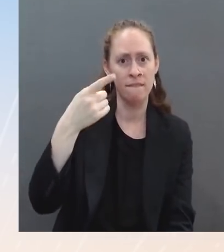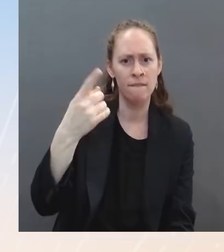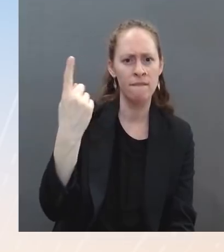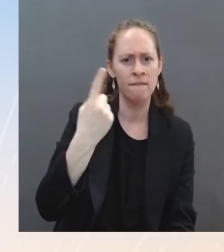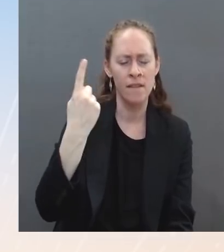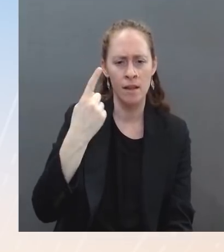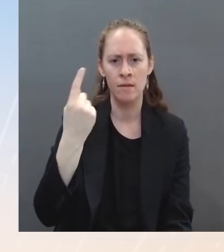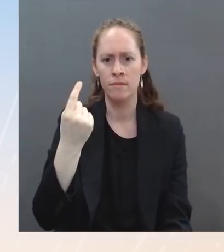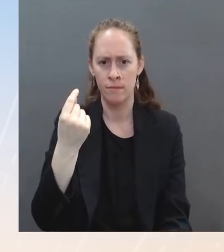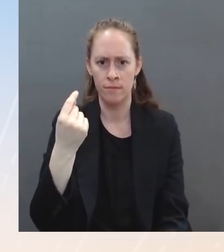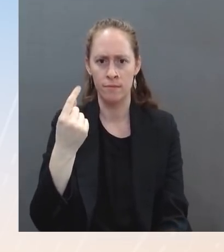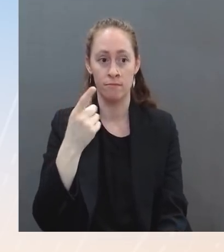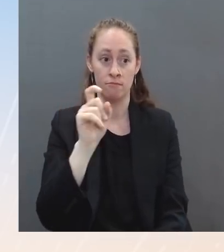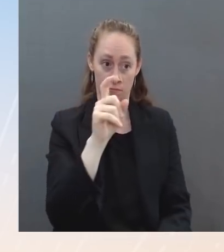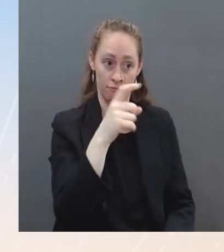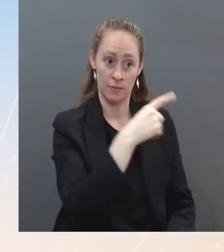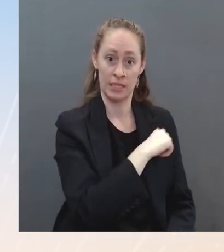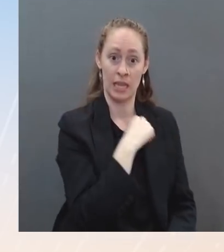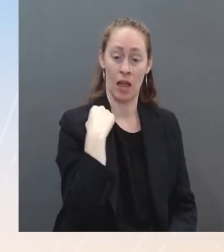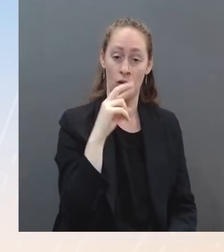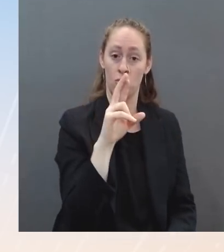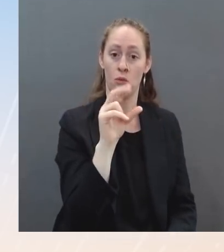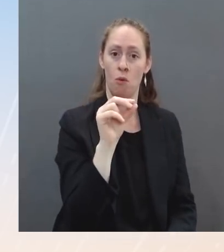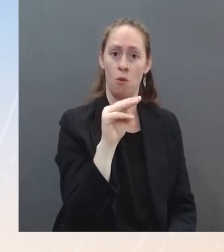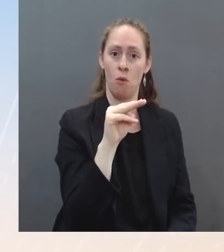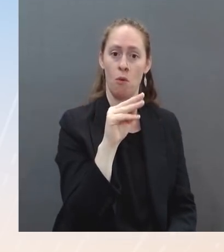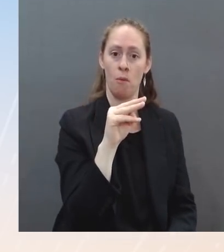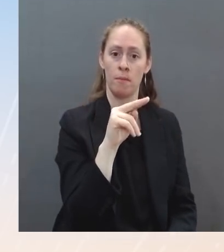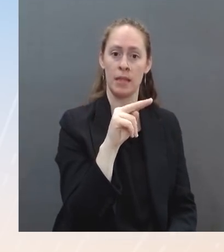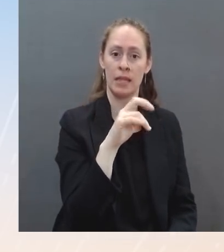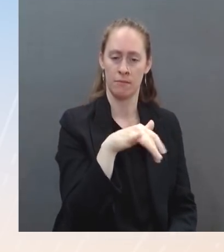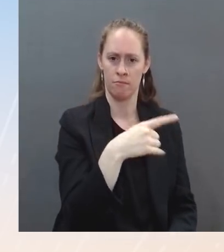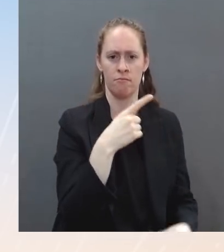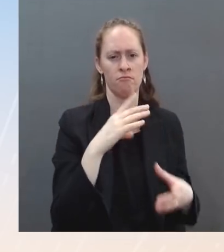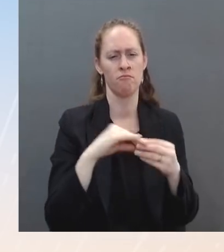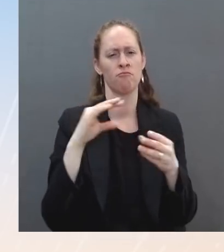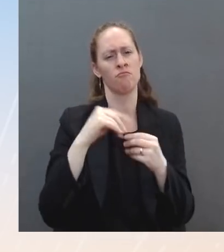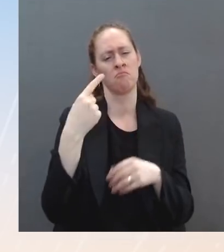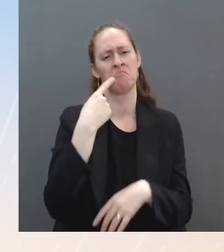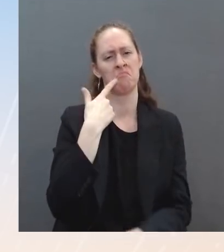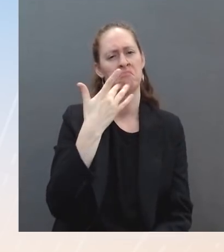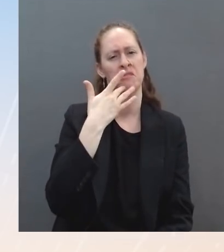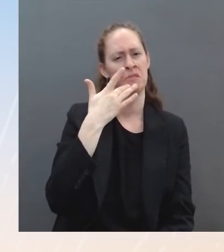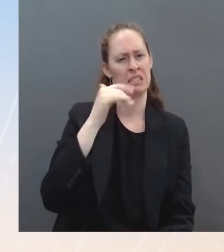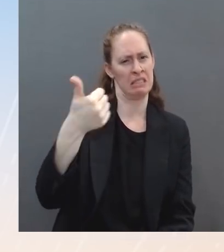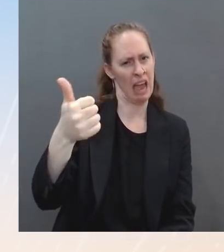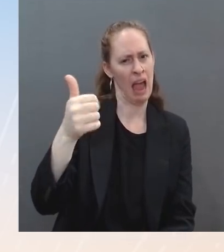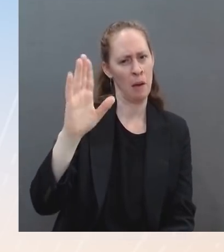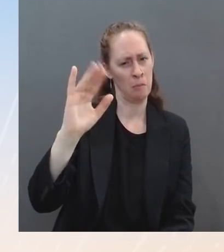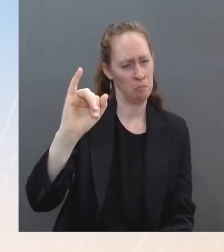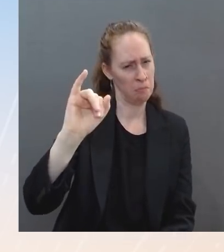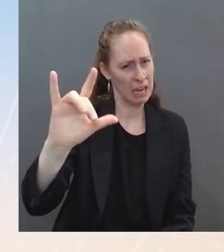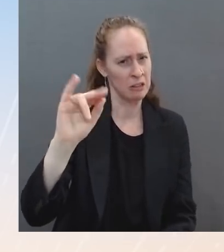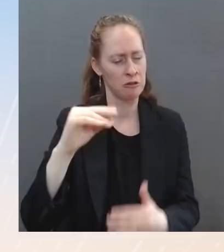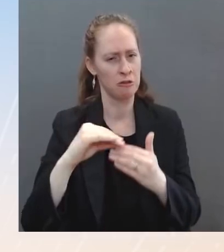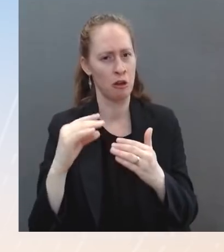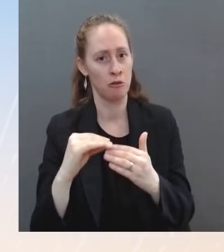Ms. Bedingfield: So, as we talked about yesterday, we are obviously very hopeful that Congress is making progress as we need to get this urgent funding